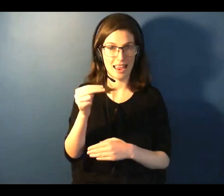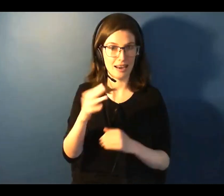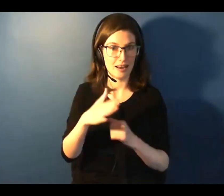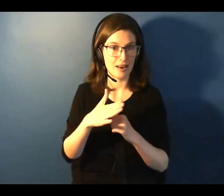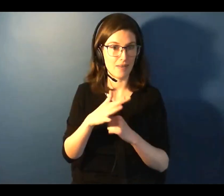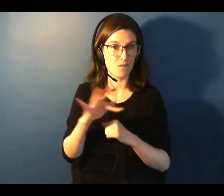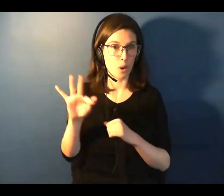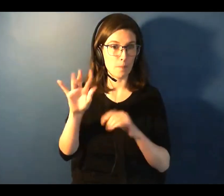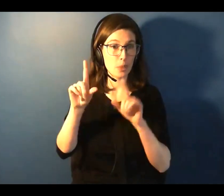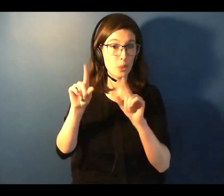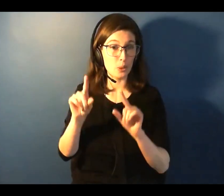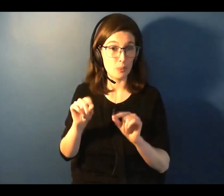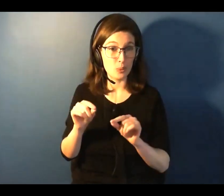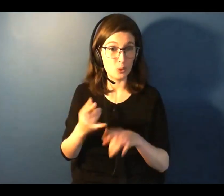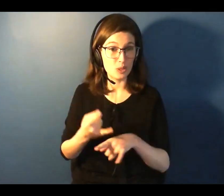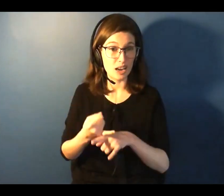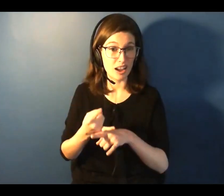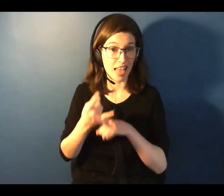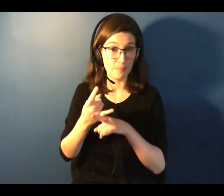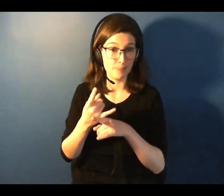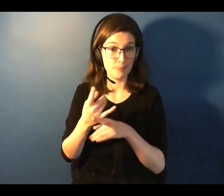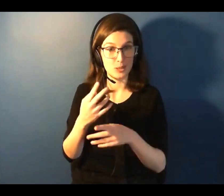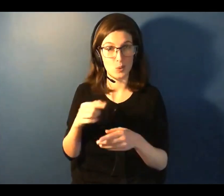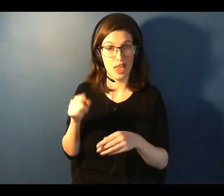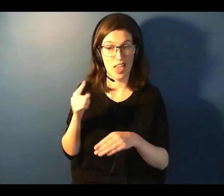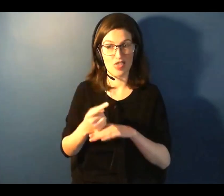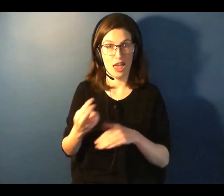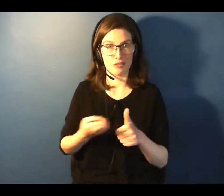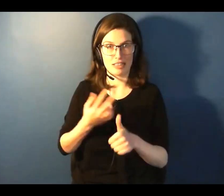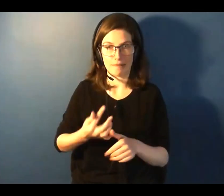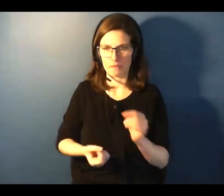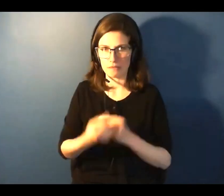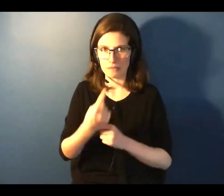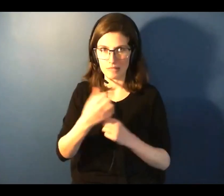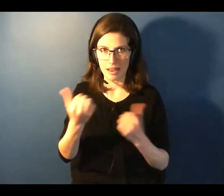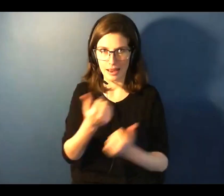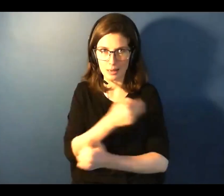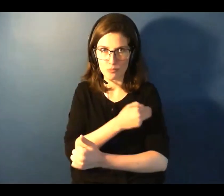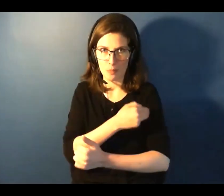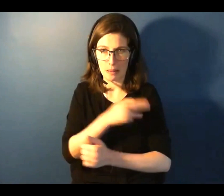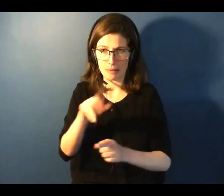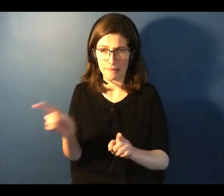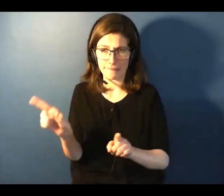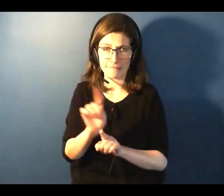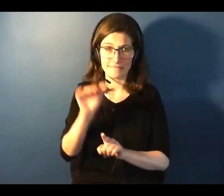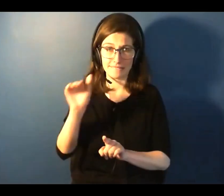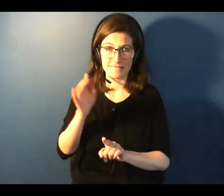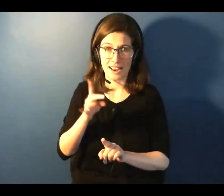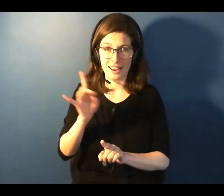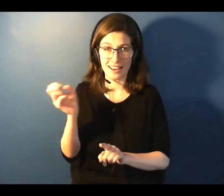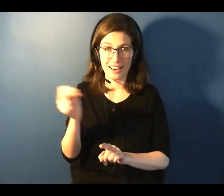for being on-hand in case of difficulties. We'd also like to thank the School of Humanities